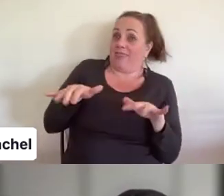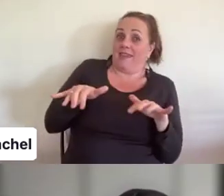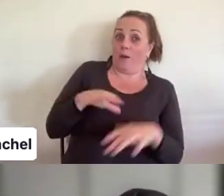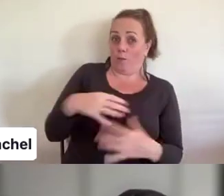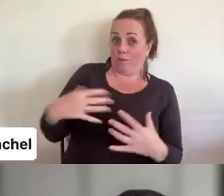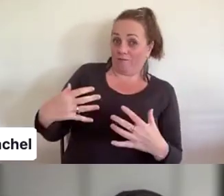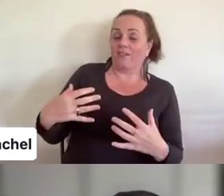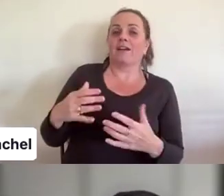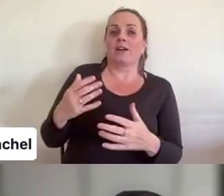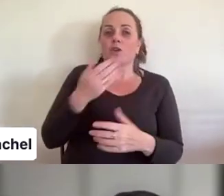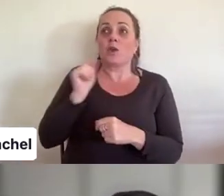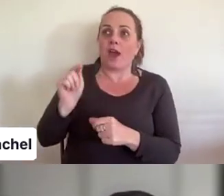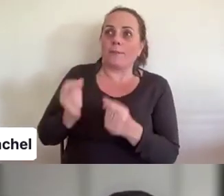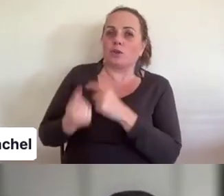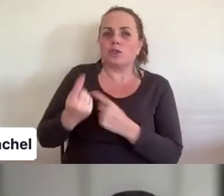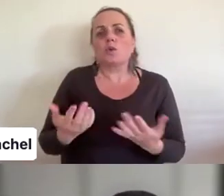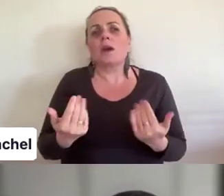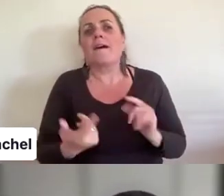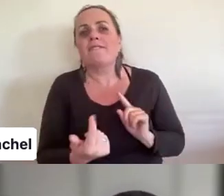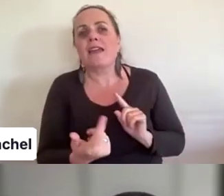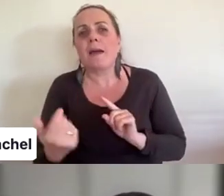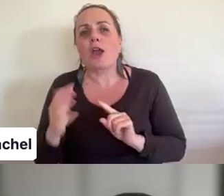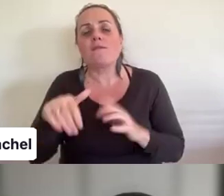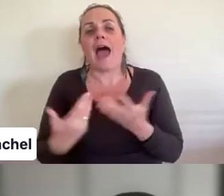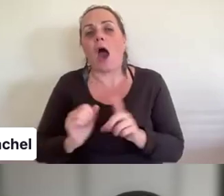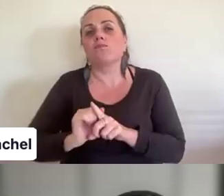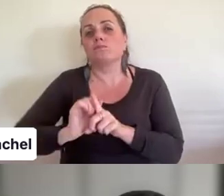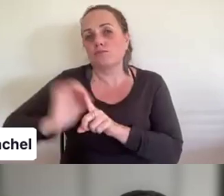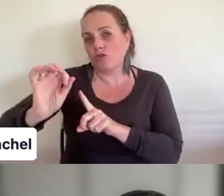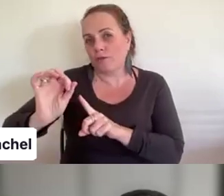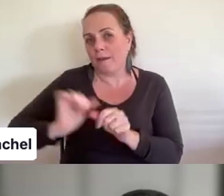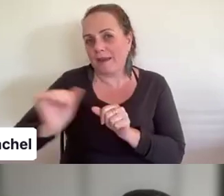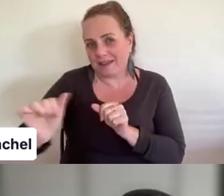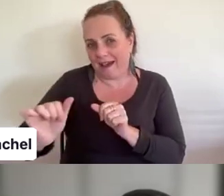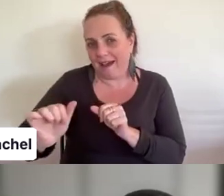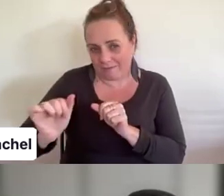to get your feedback on how we can continue to do even better. So I'll try and provide a bit